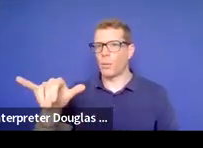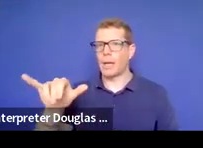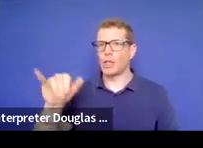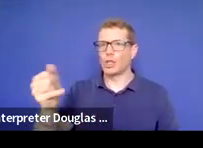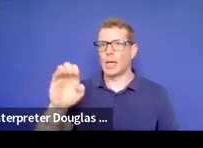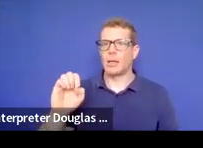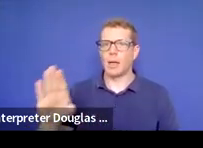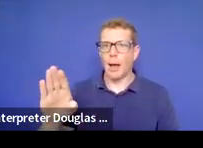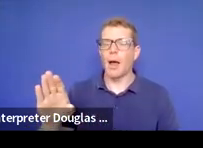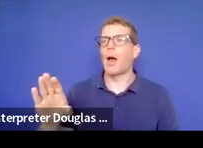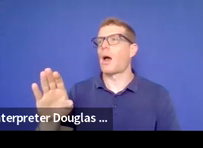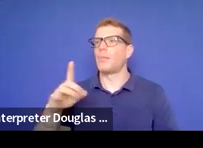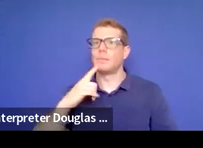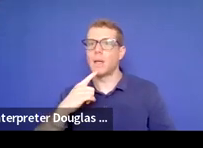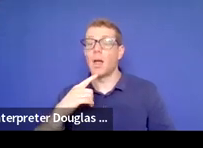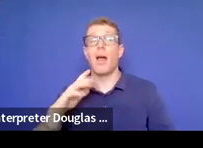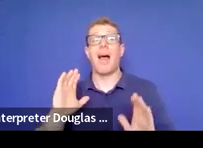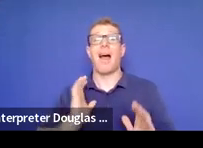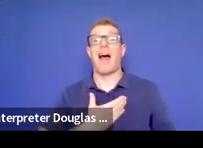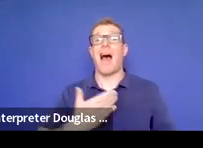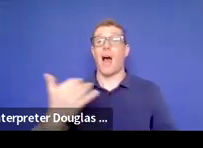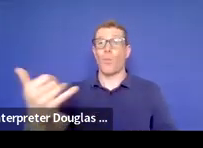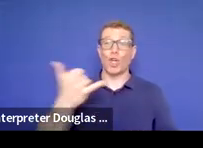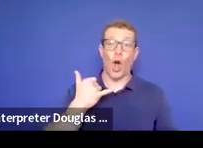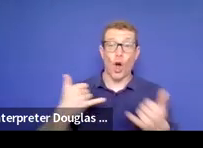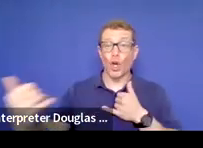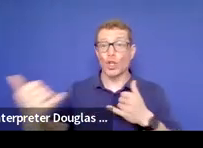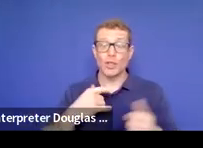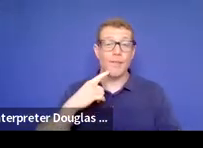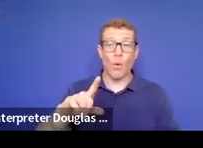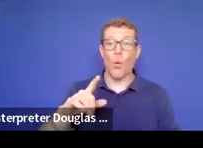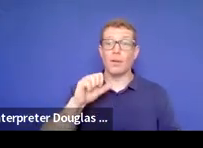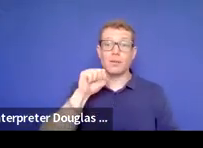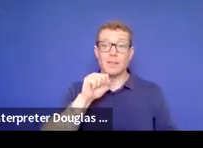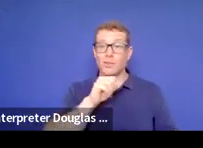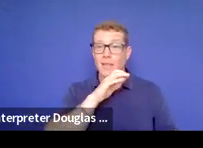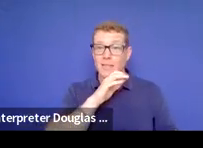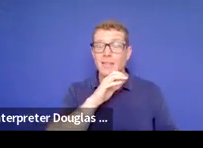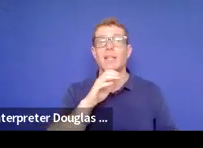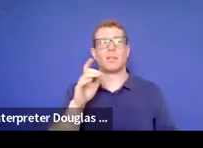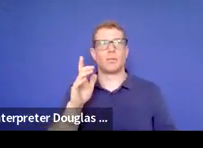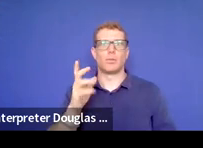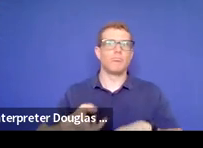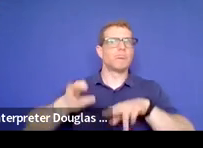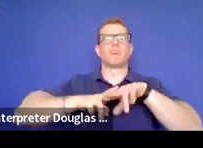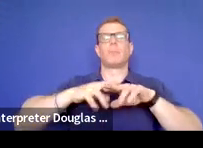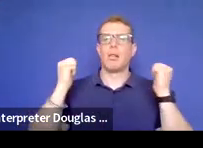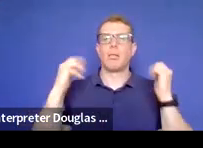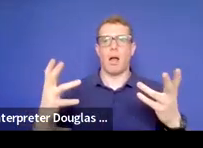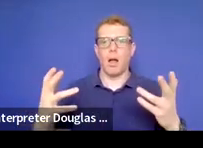Our calls for seniors have increased tremendously, and even though we get no funding for this population, we still try to help them sending them.